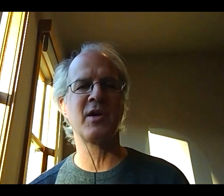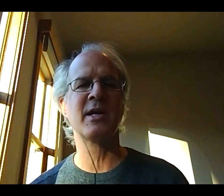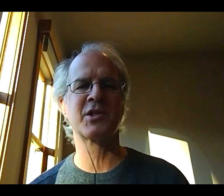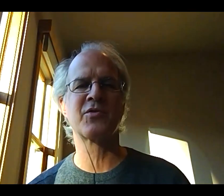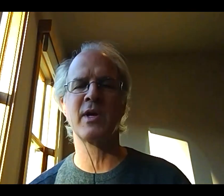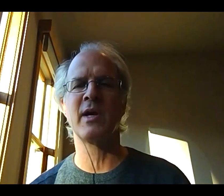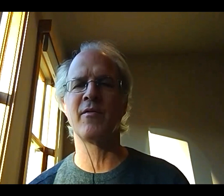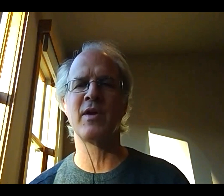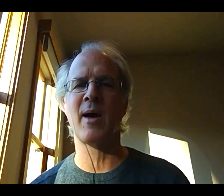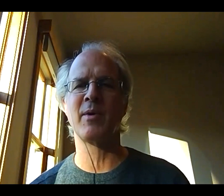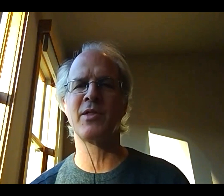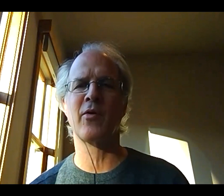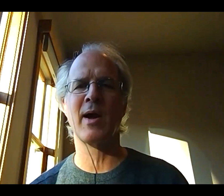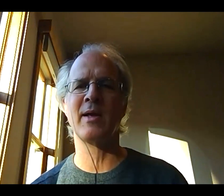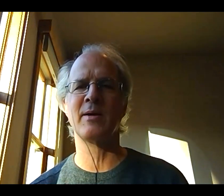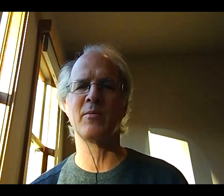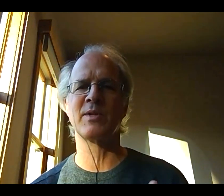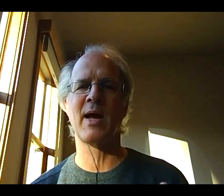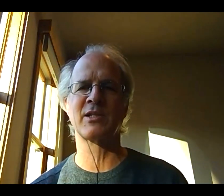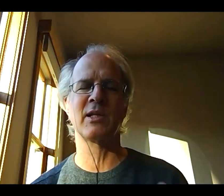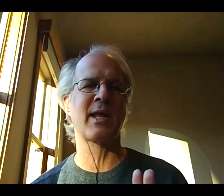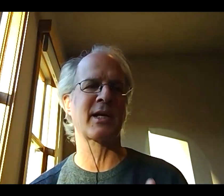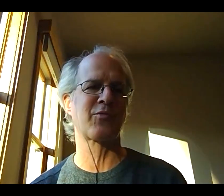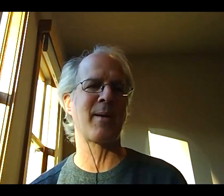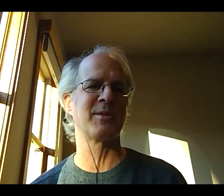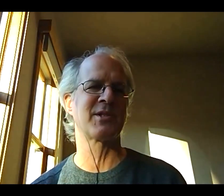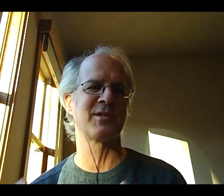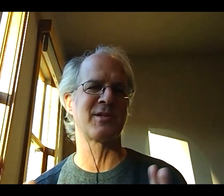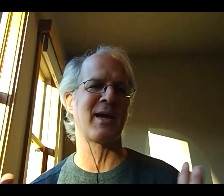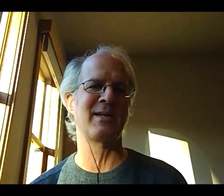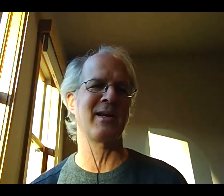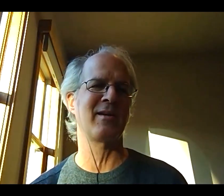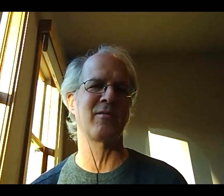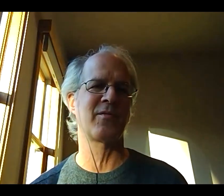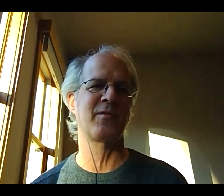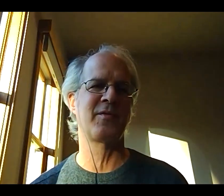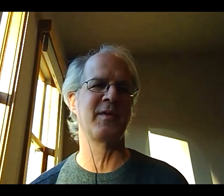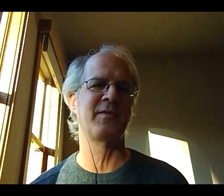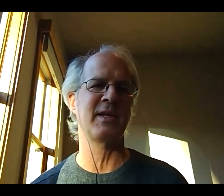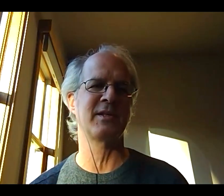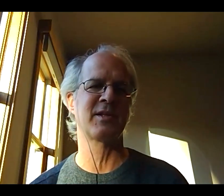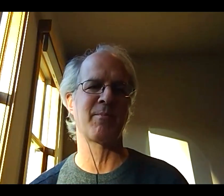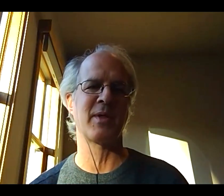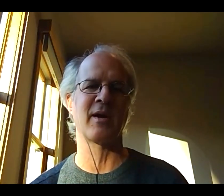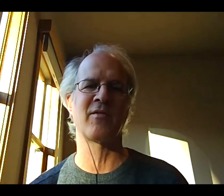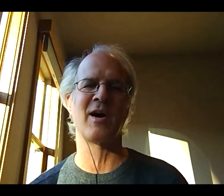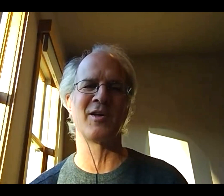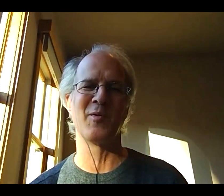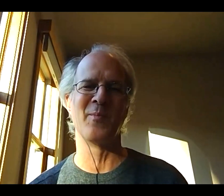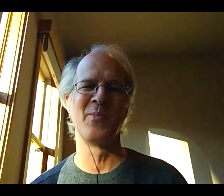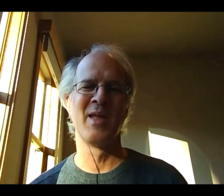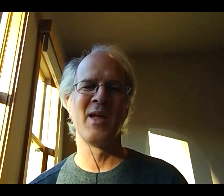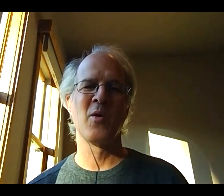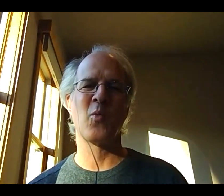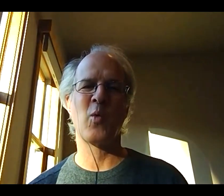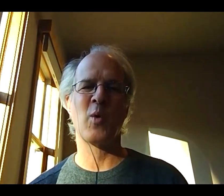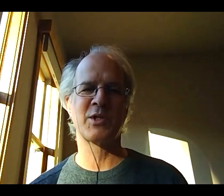history of the Abbey Theatre. It was actually Lennox Robinson's 1950-something volume, which